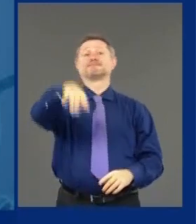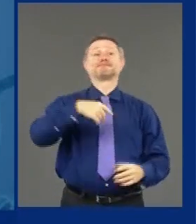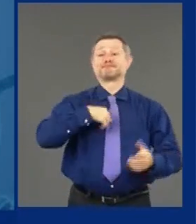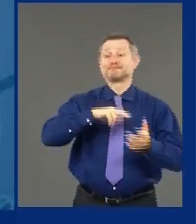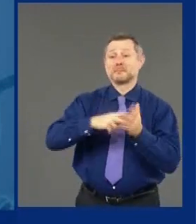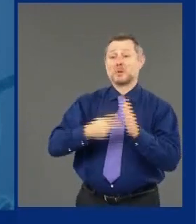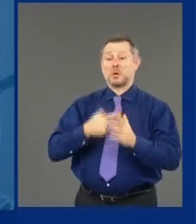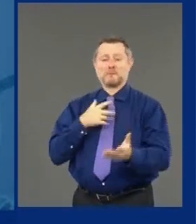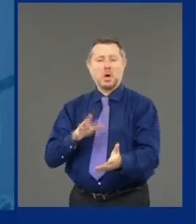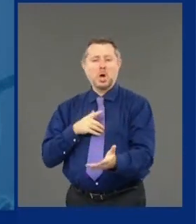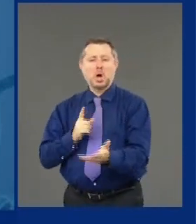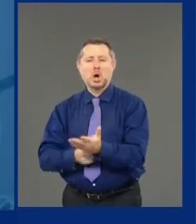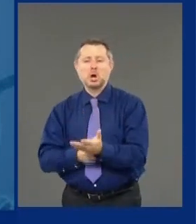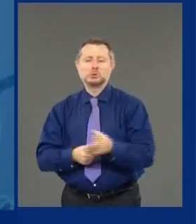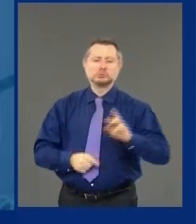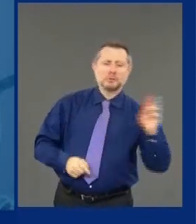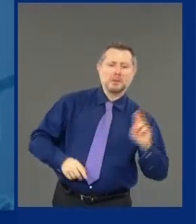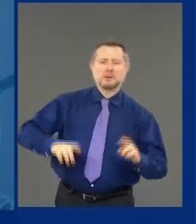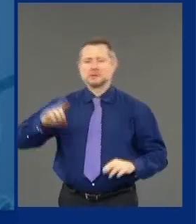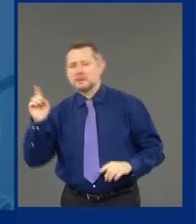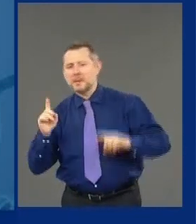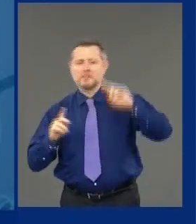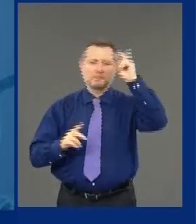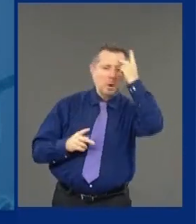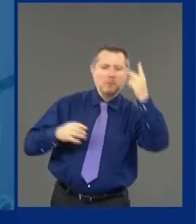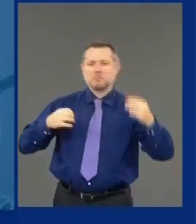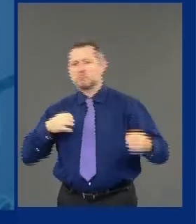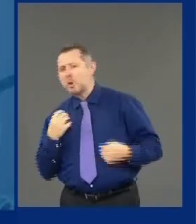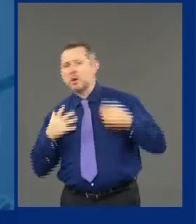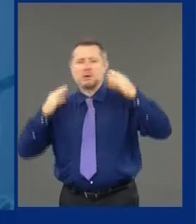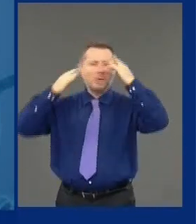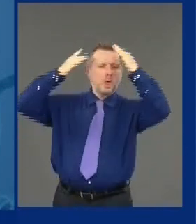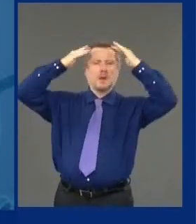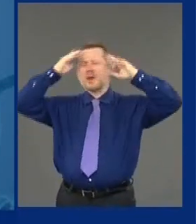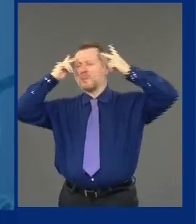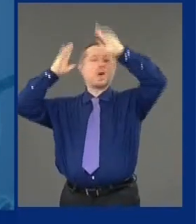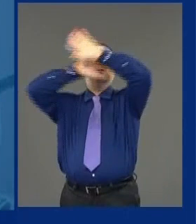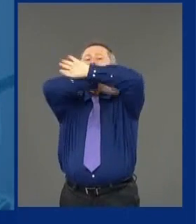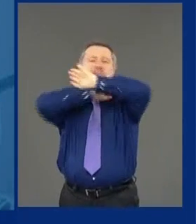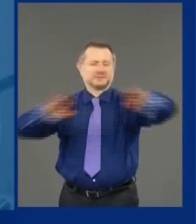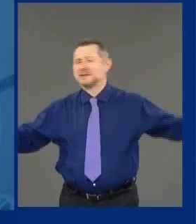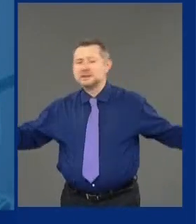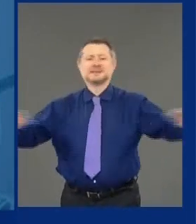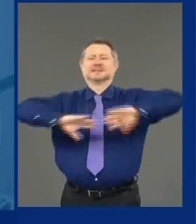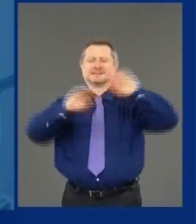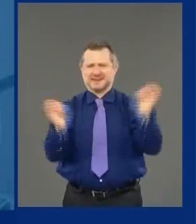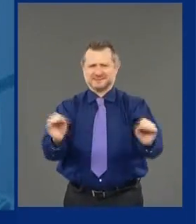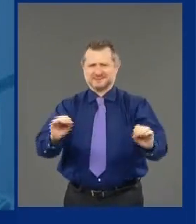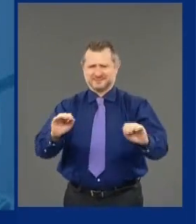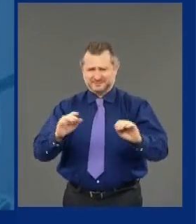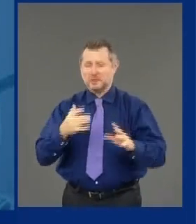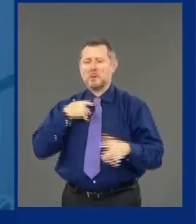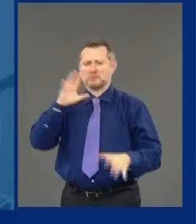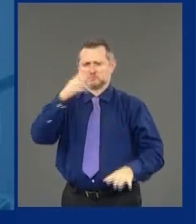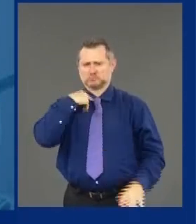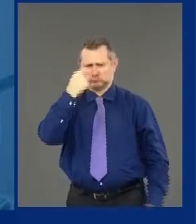WHAT WE HAVE DONE FROM DAY ONE IS TO BE SMART.